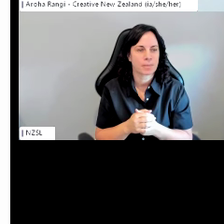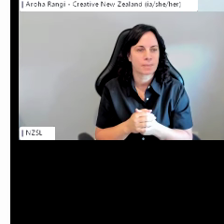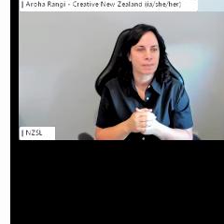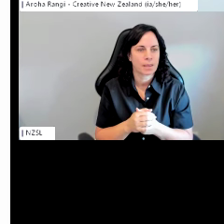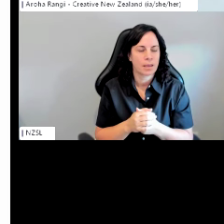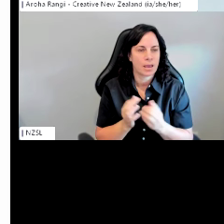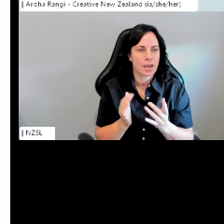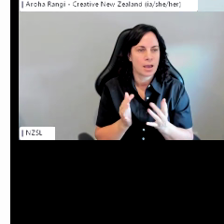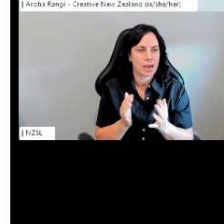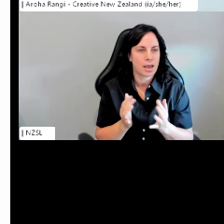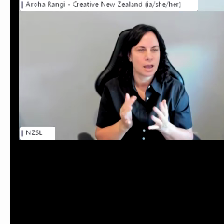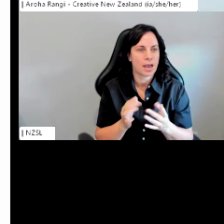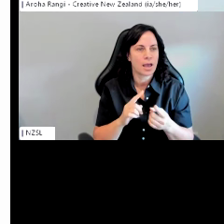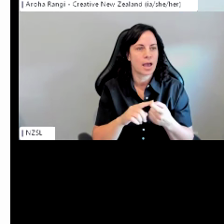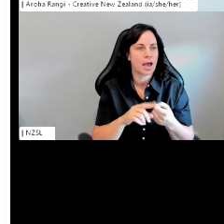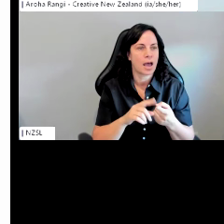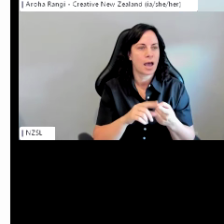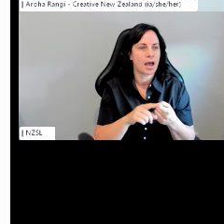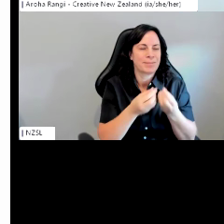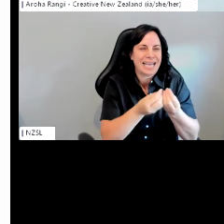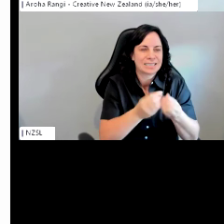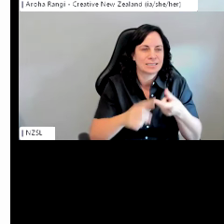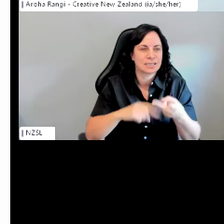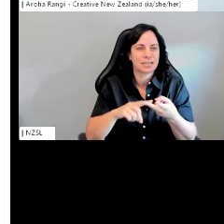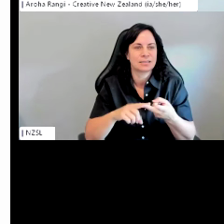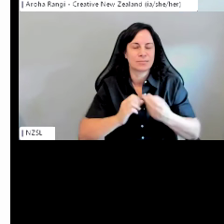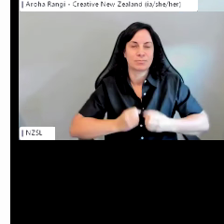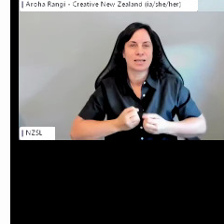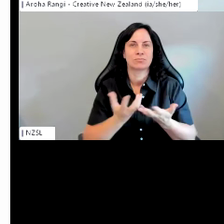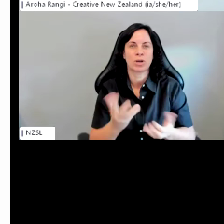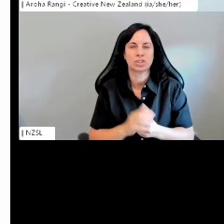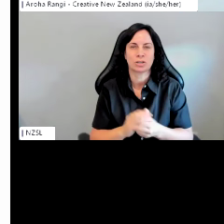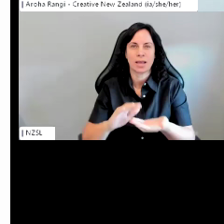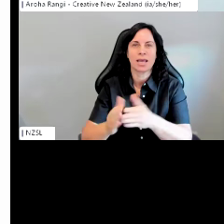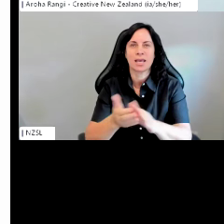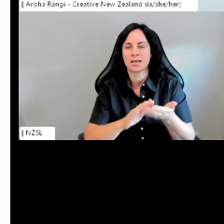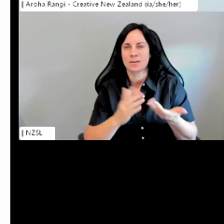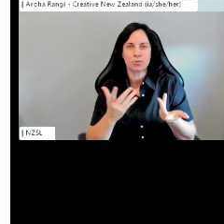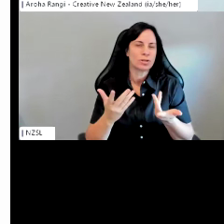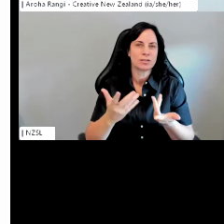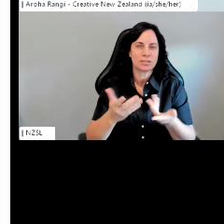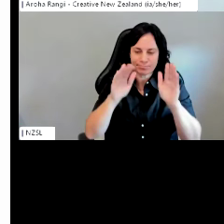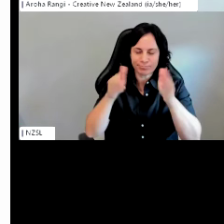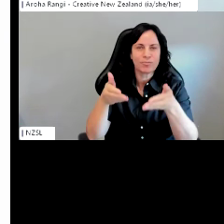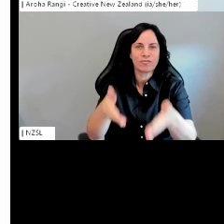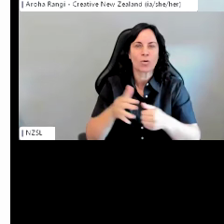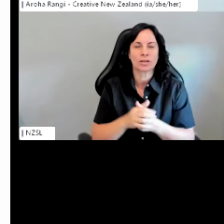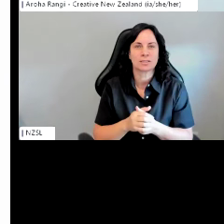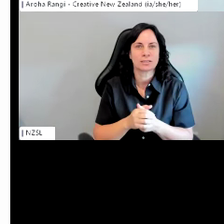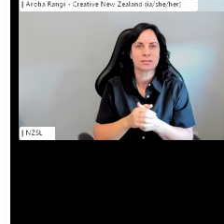um uh expression are your community-minded community-minded audiences hardwired to support